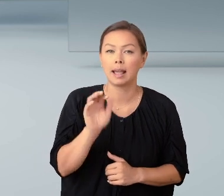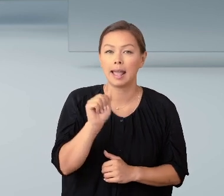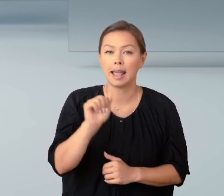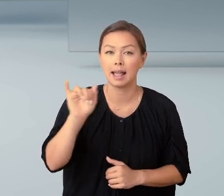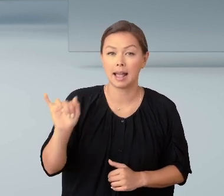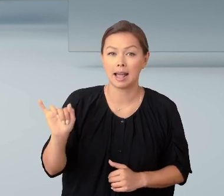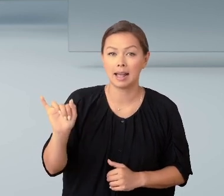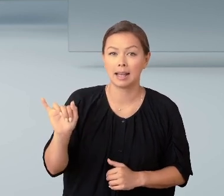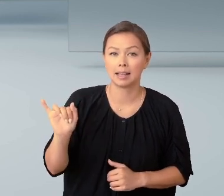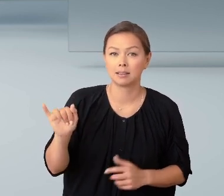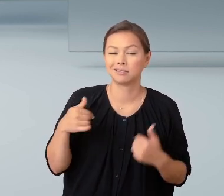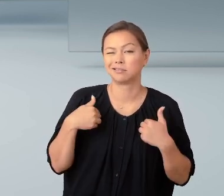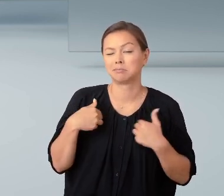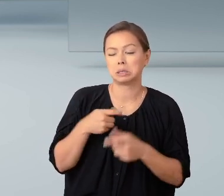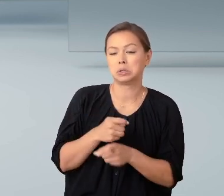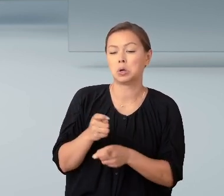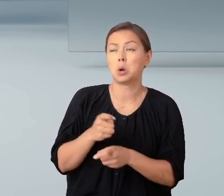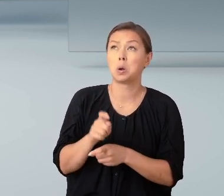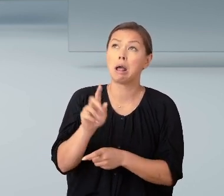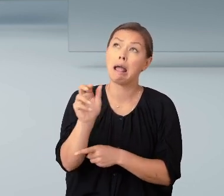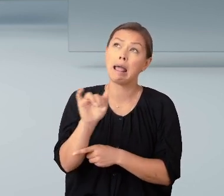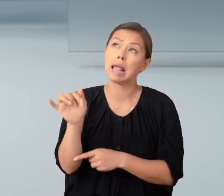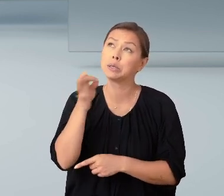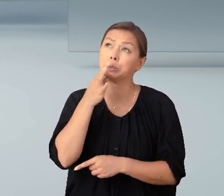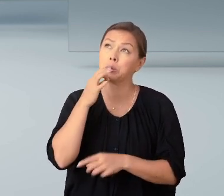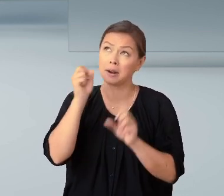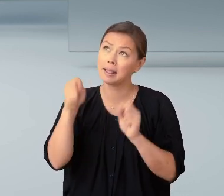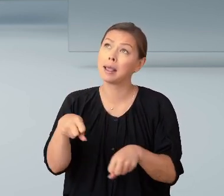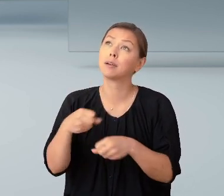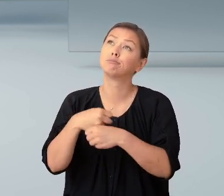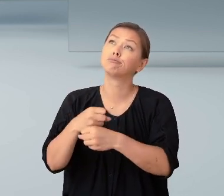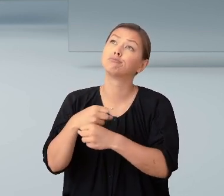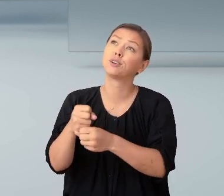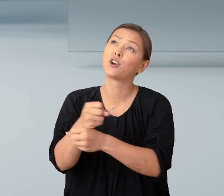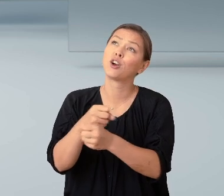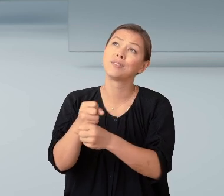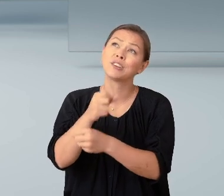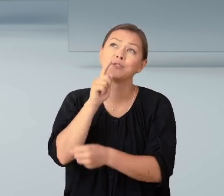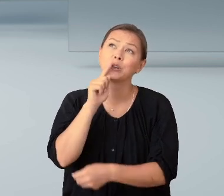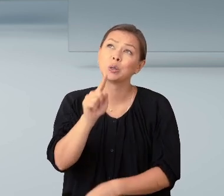to that today, but we can automate and improve your repetitive mundane